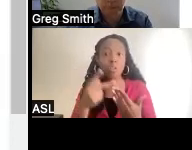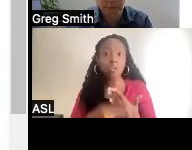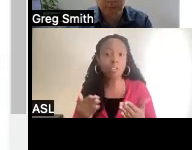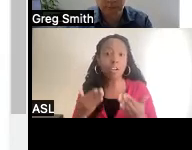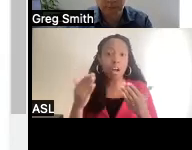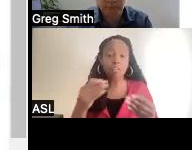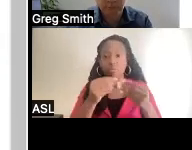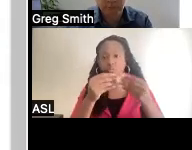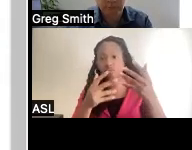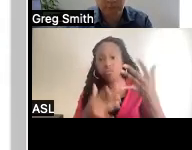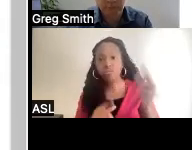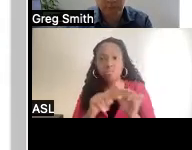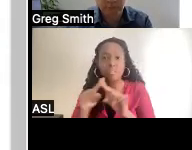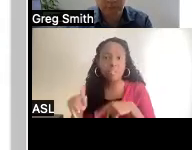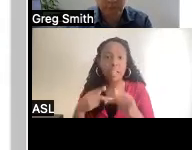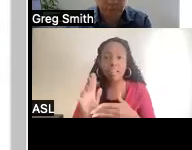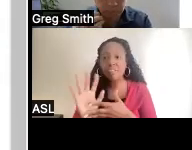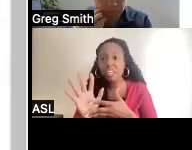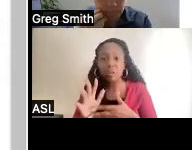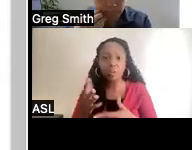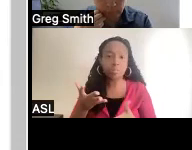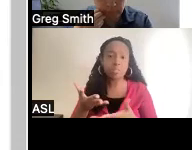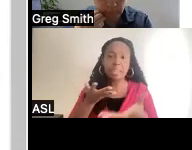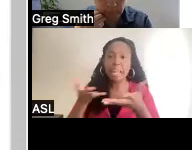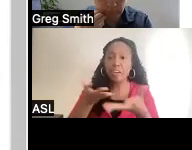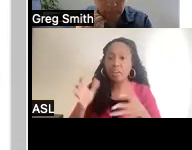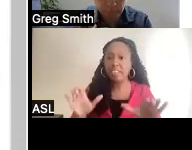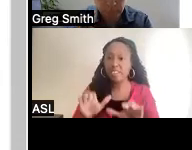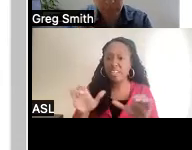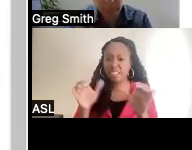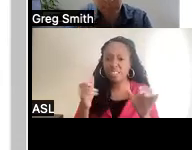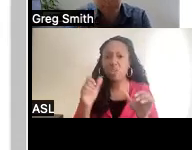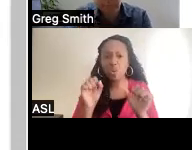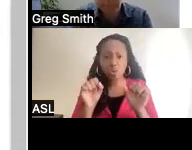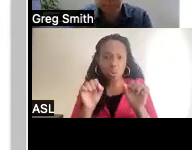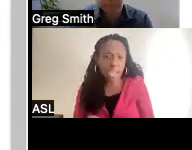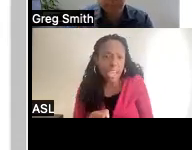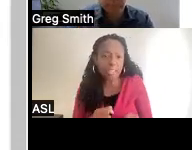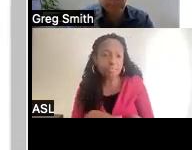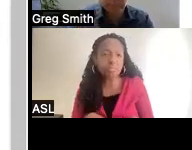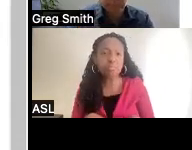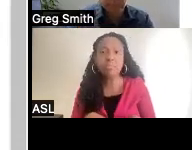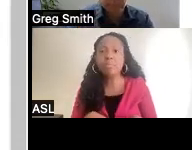educational videos and interactive activities you can do at your own pace lessons focus on